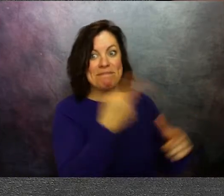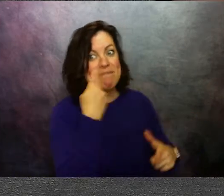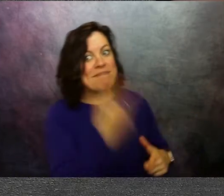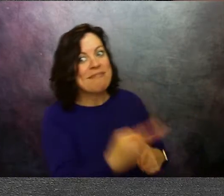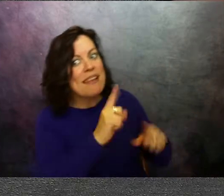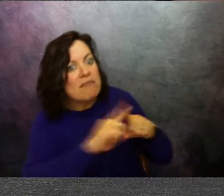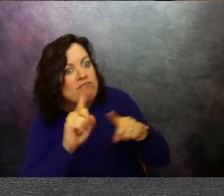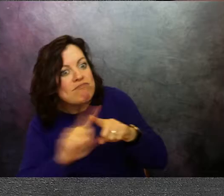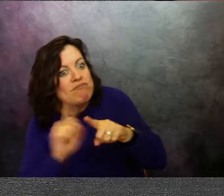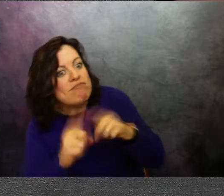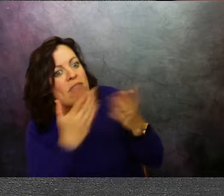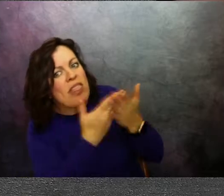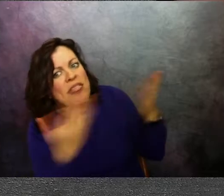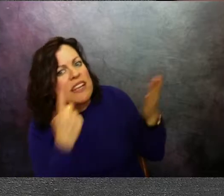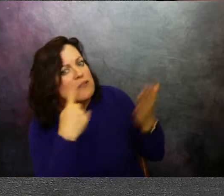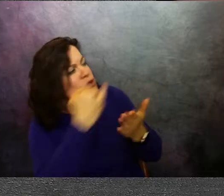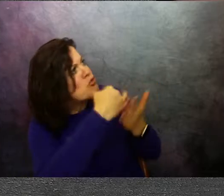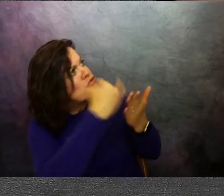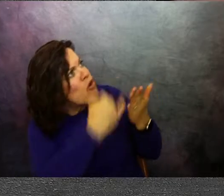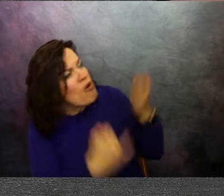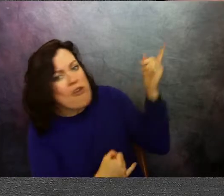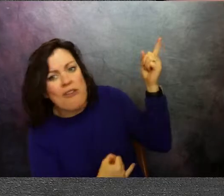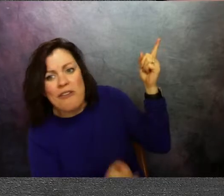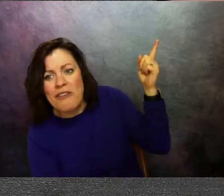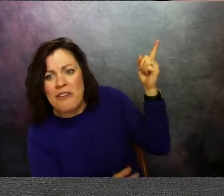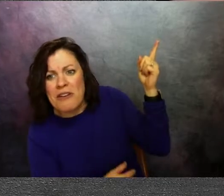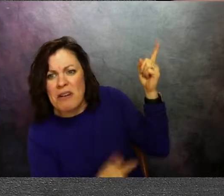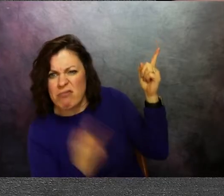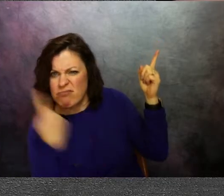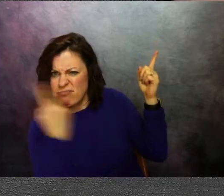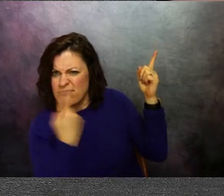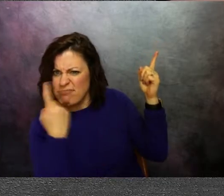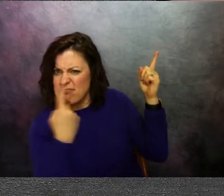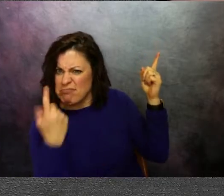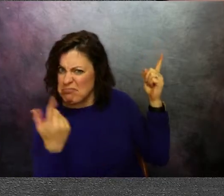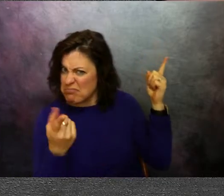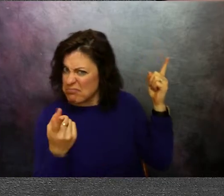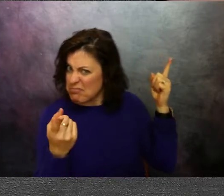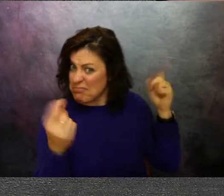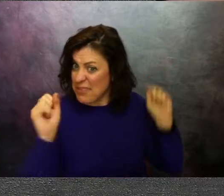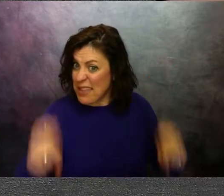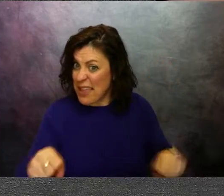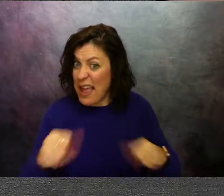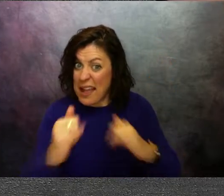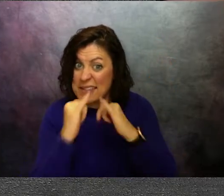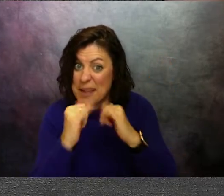some art supplies she used. Hmm. I wonder if she's going to make a map. Looks like maybe.